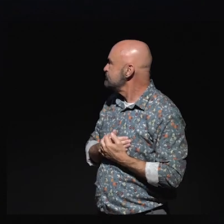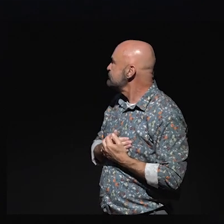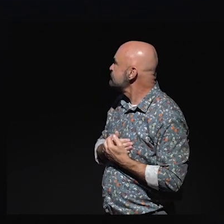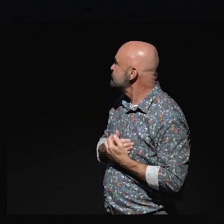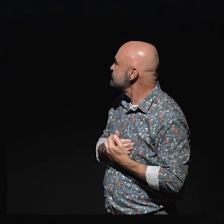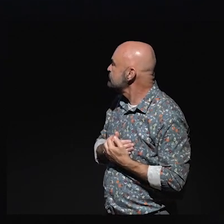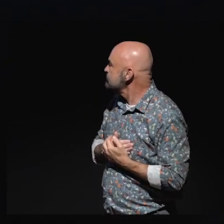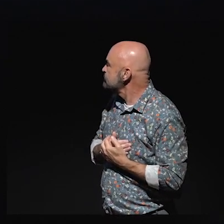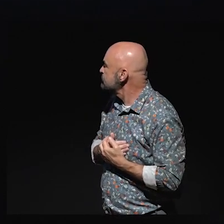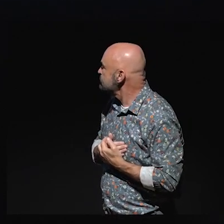Now, often,